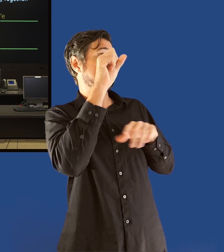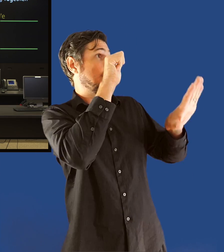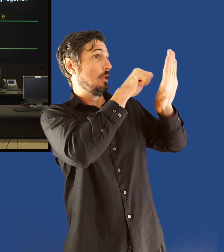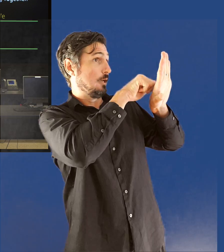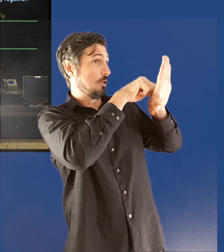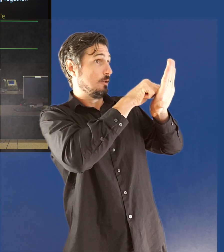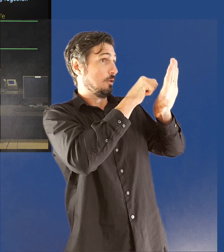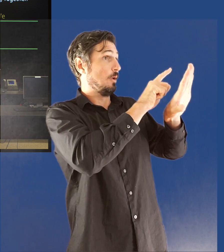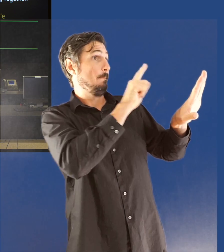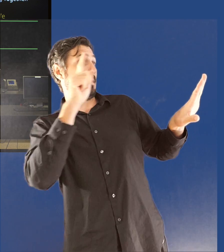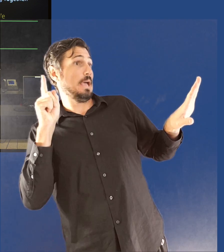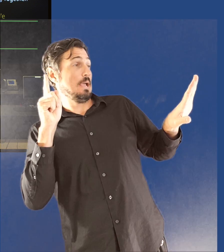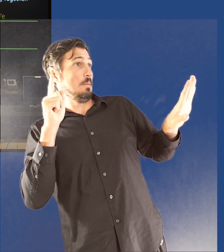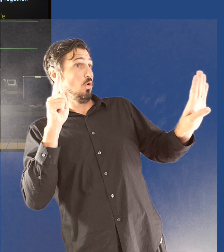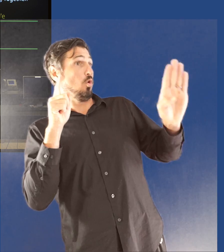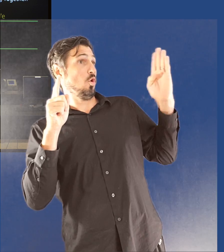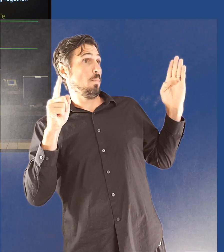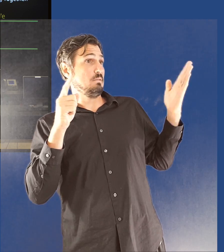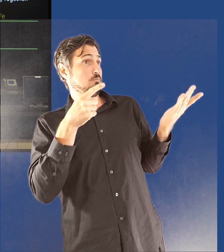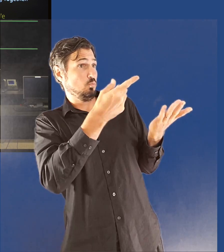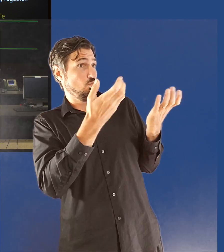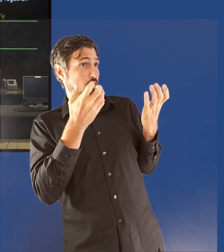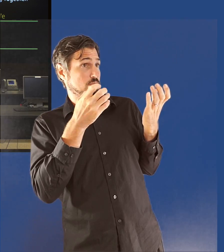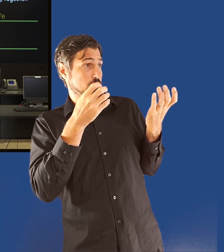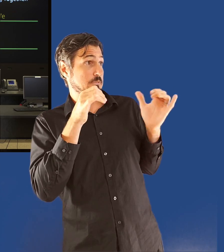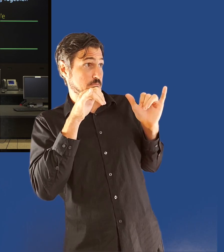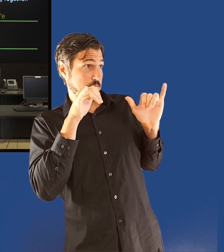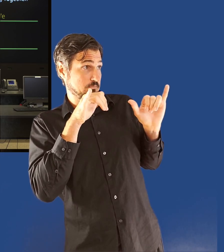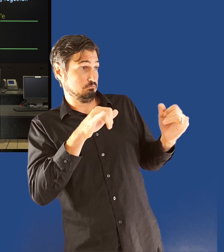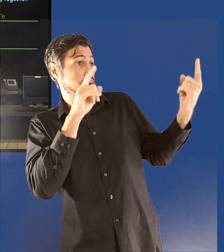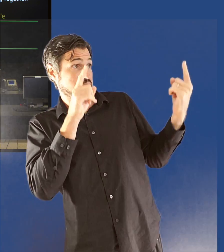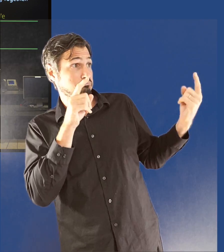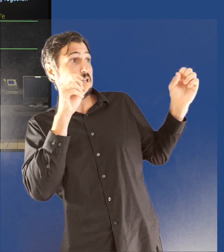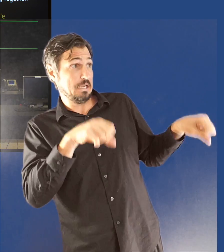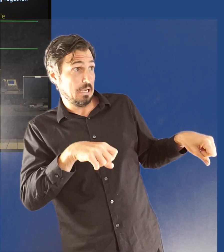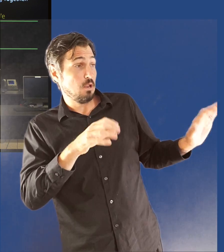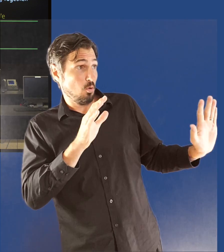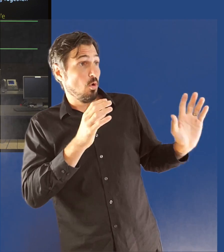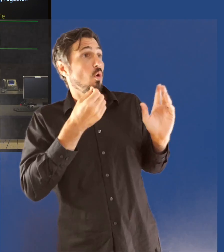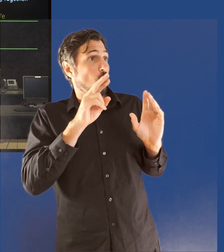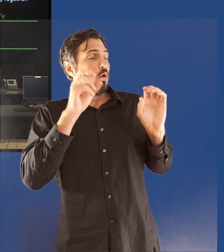They offered residents the option to conduct the survey over the phone or outdoors while observing social distancing requirements.